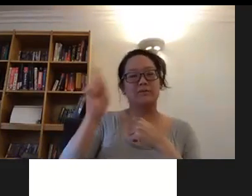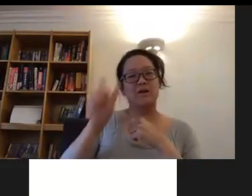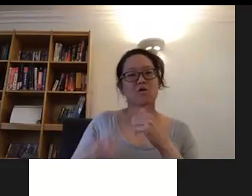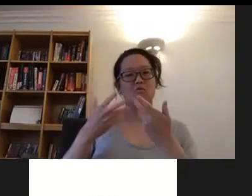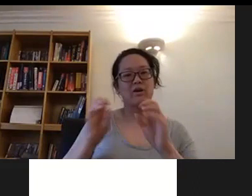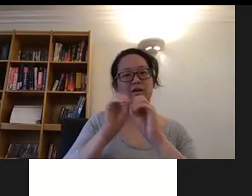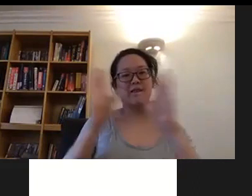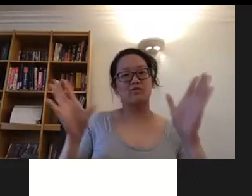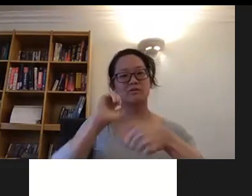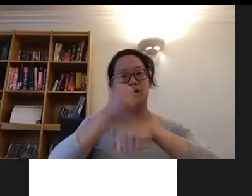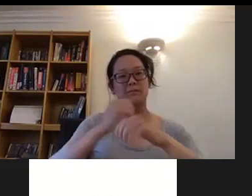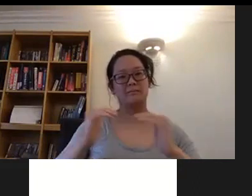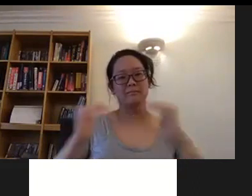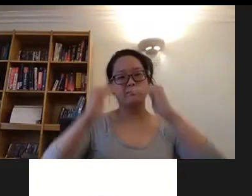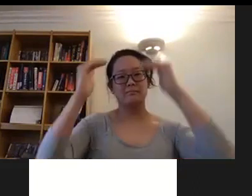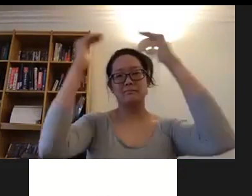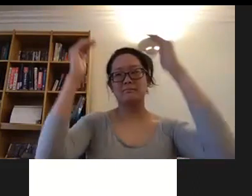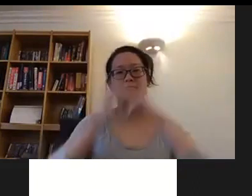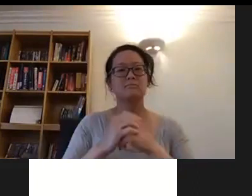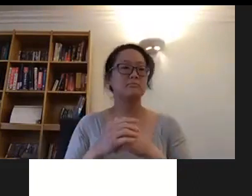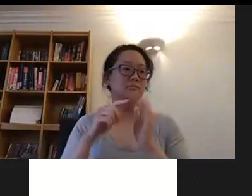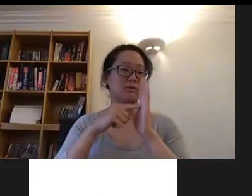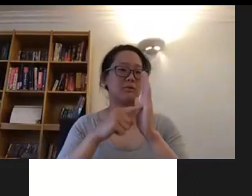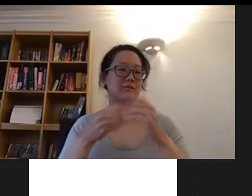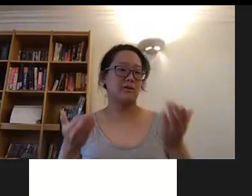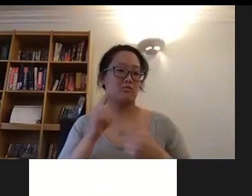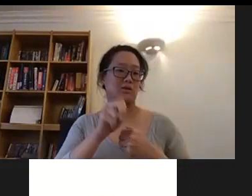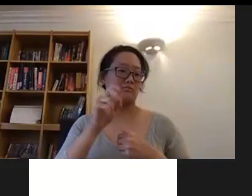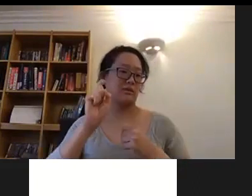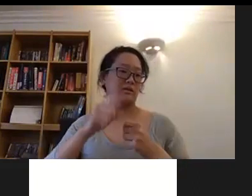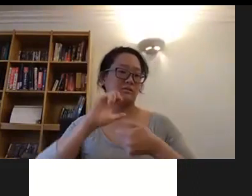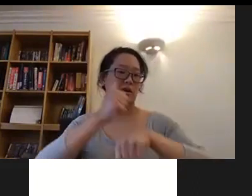So I like, in Italy, there's clearly a set of different levels of government.